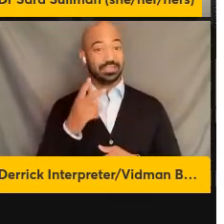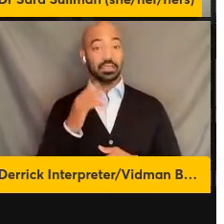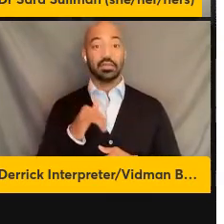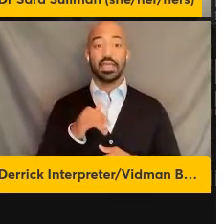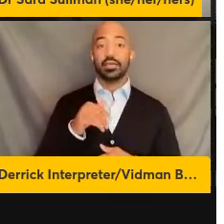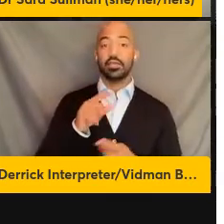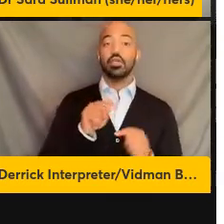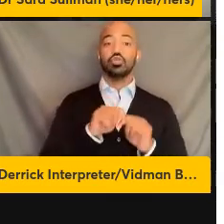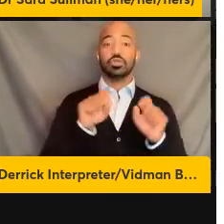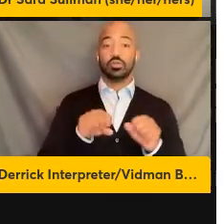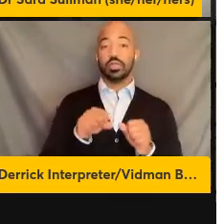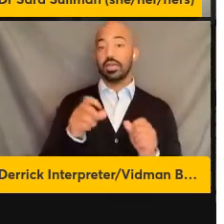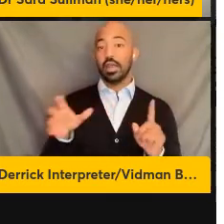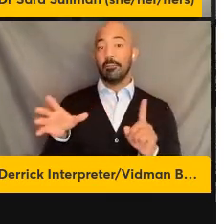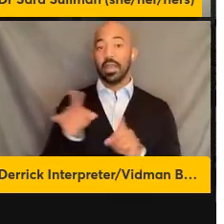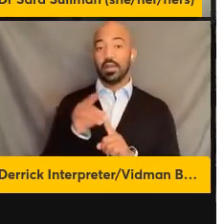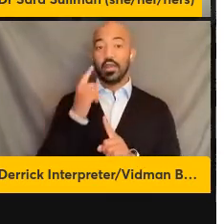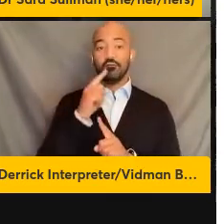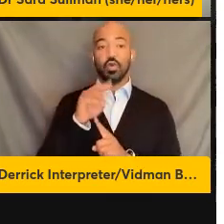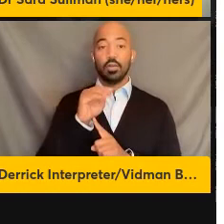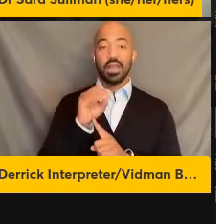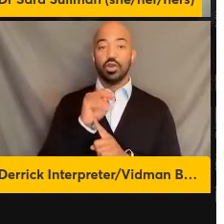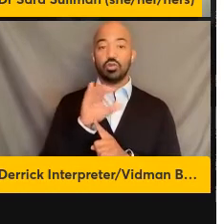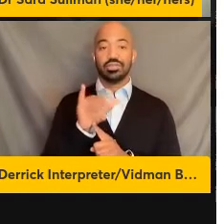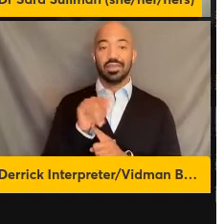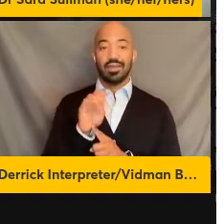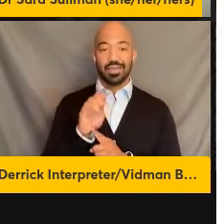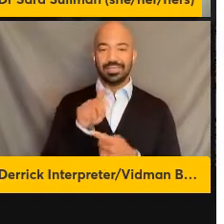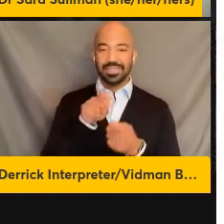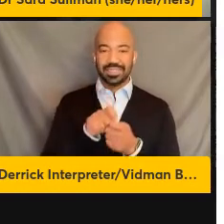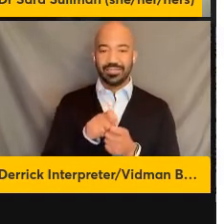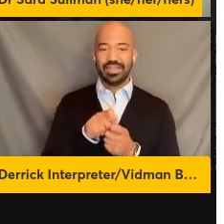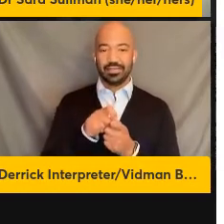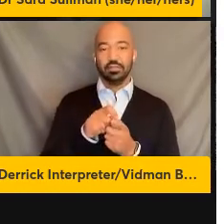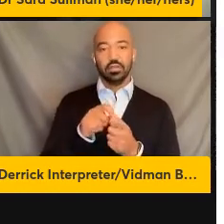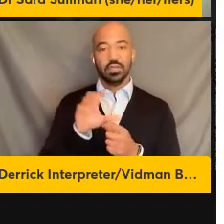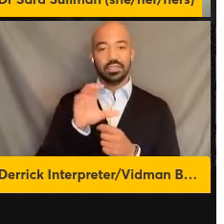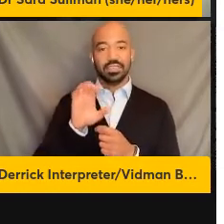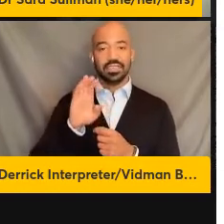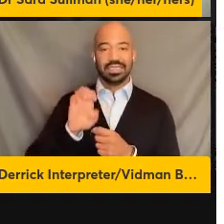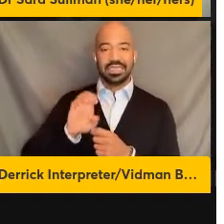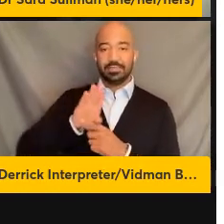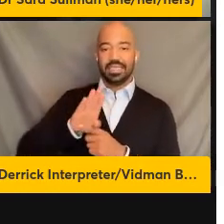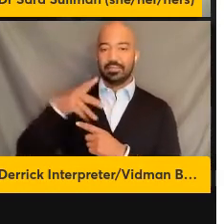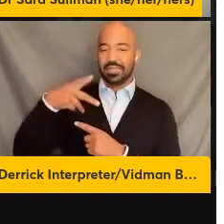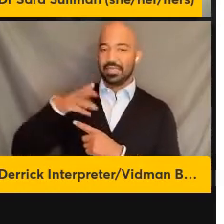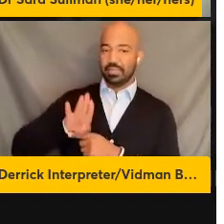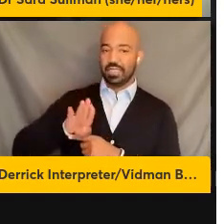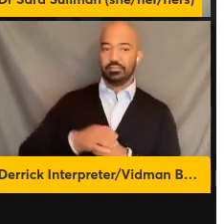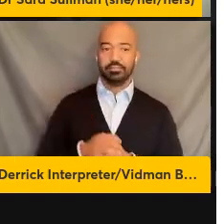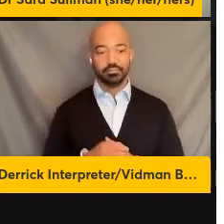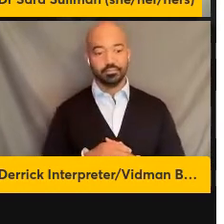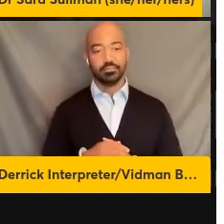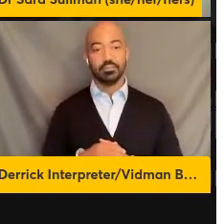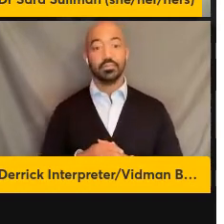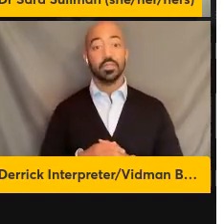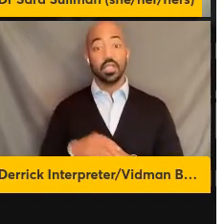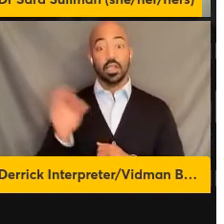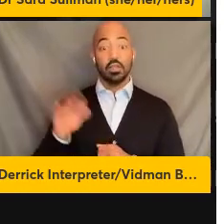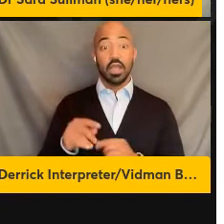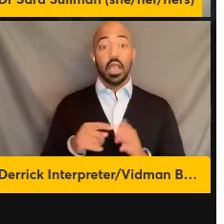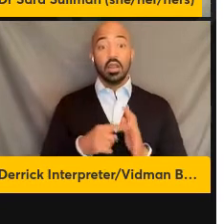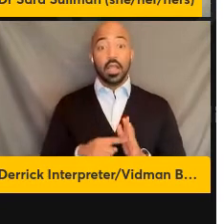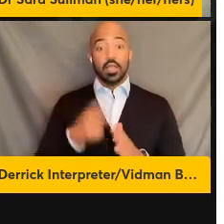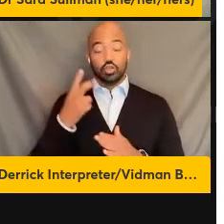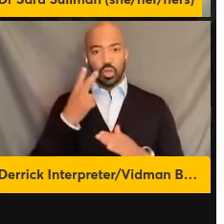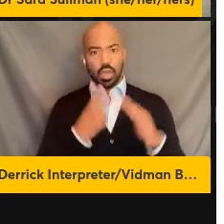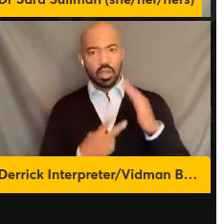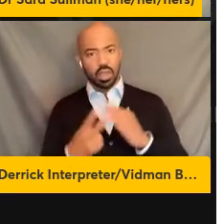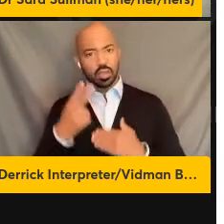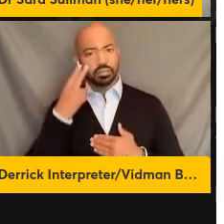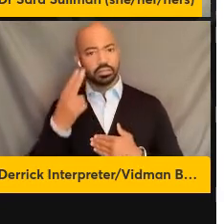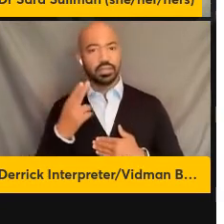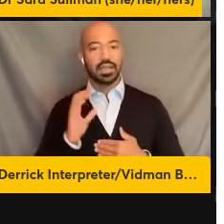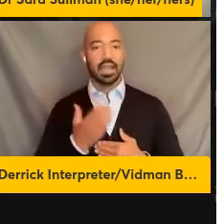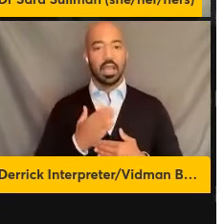binding for monocytes, specific transcription factor CBPP. So this led to the hypothesis that our lead snip marks a monocytes,